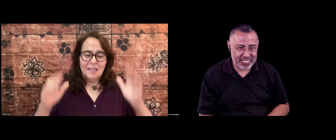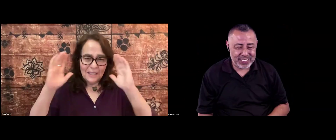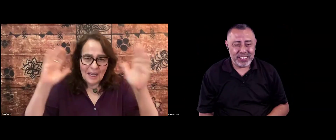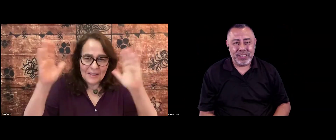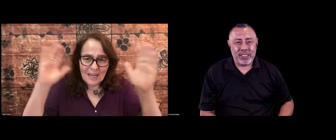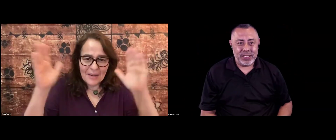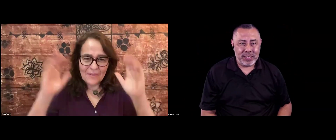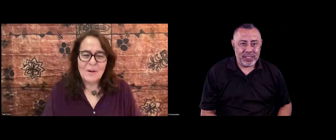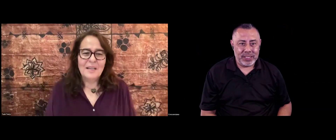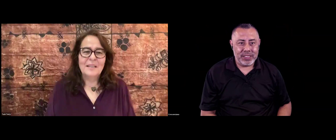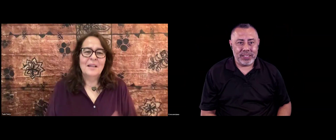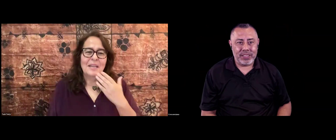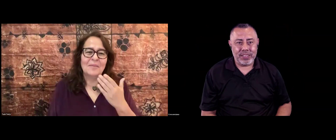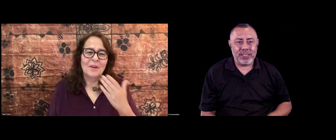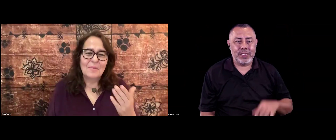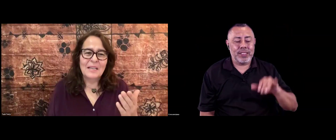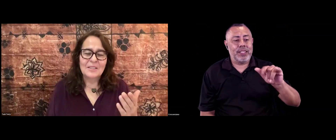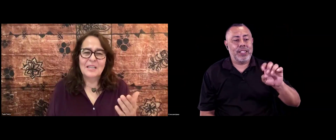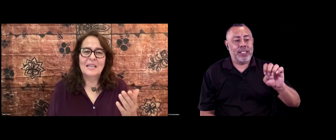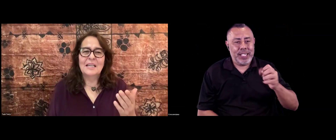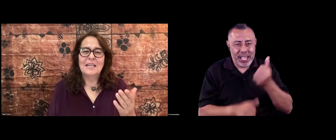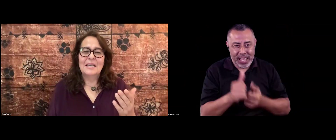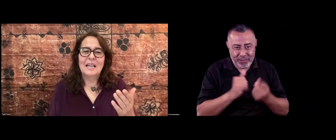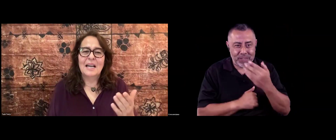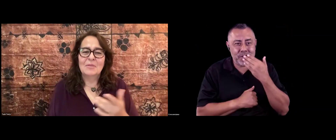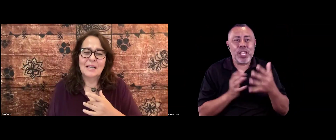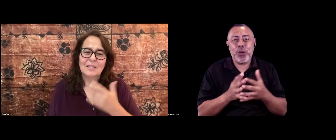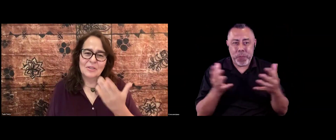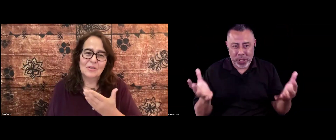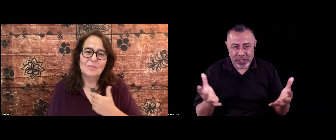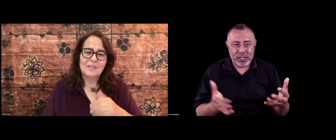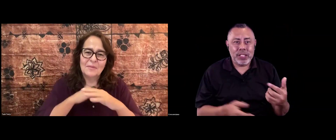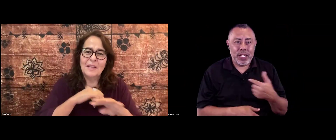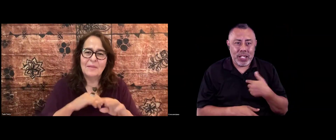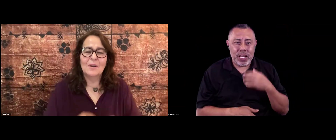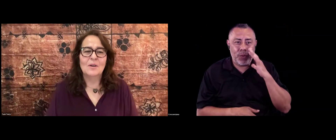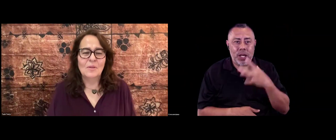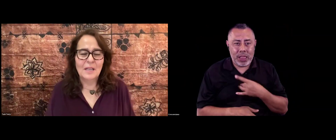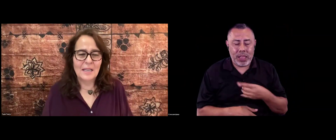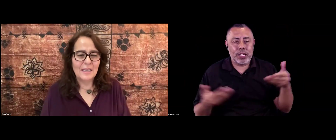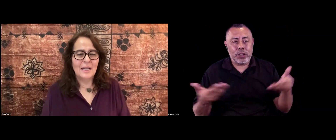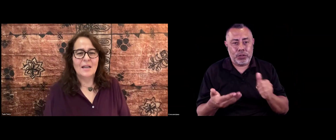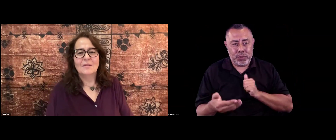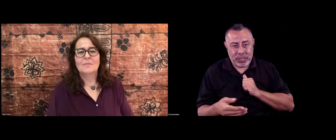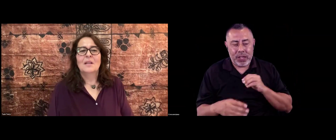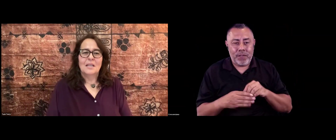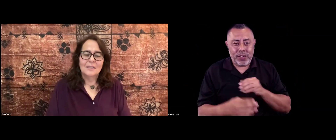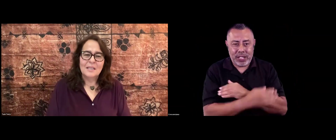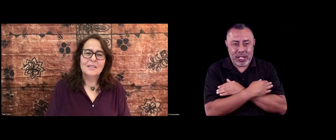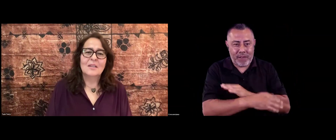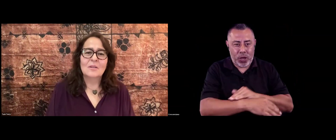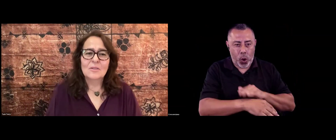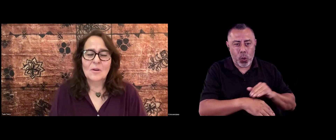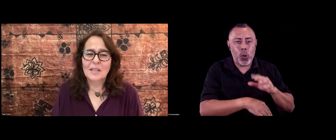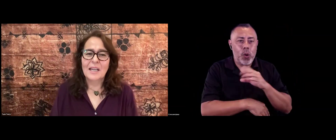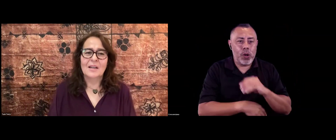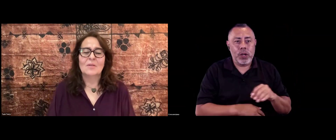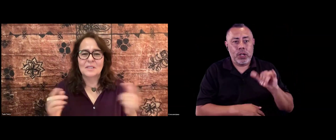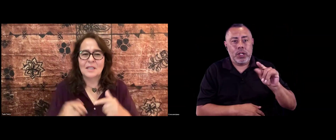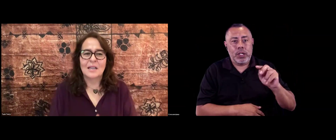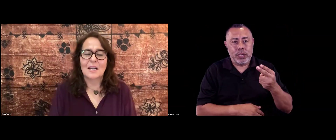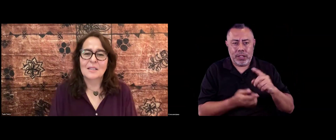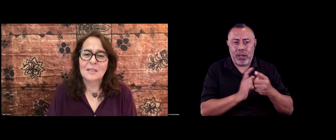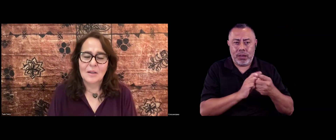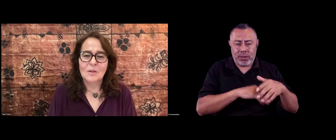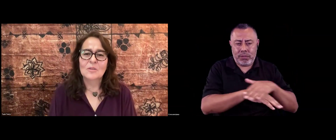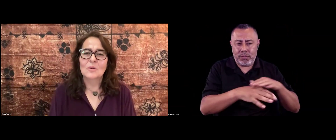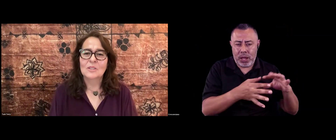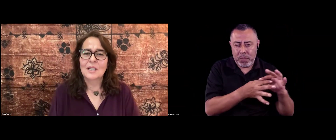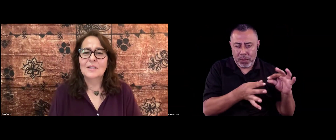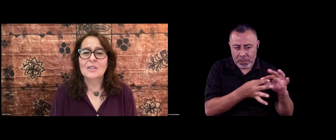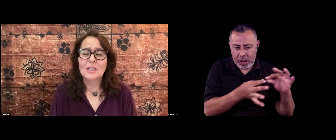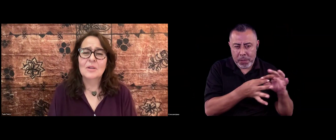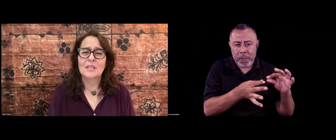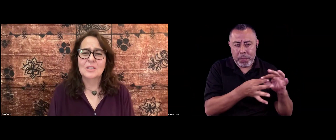Got everyone. Thank you very much. And I would like to introduce myself in Navajo. And that's it.